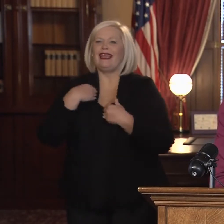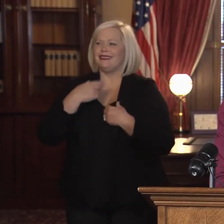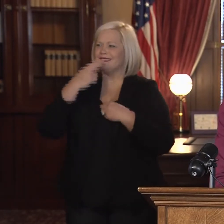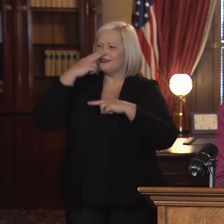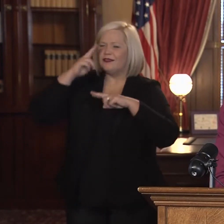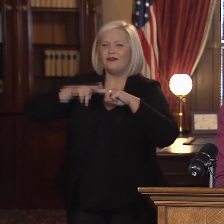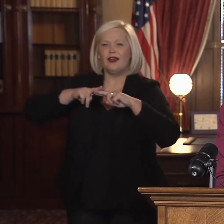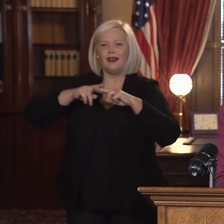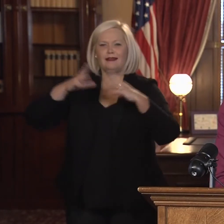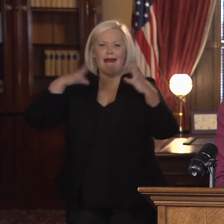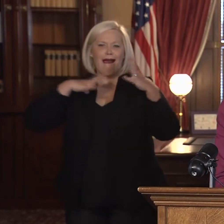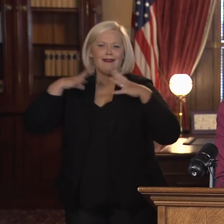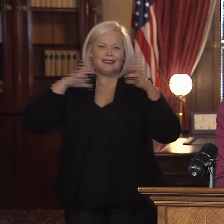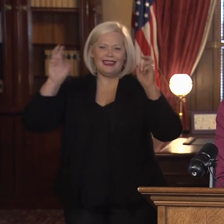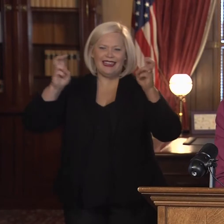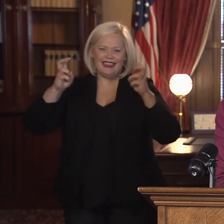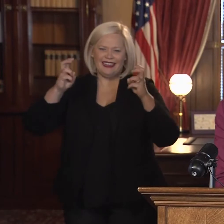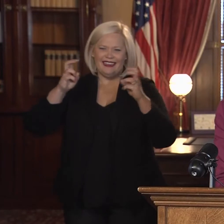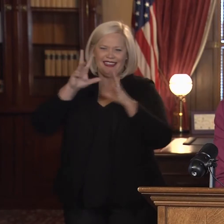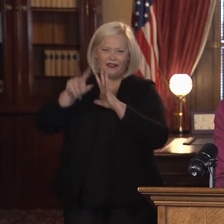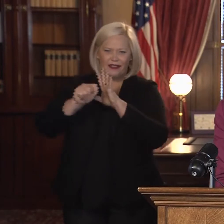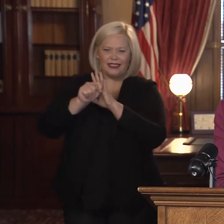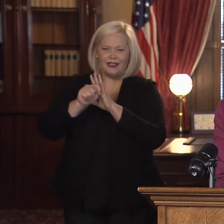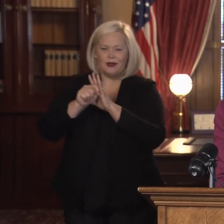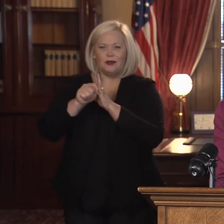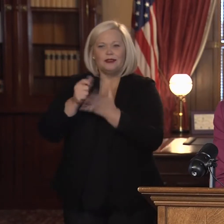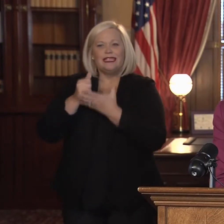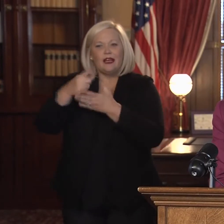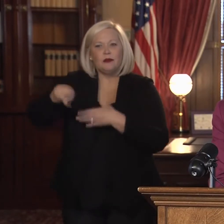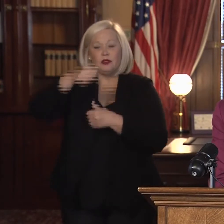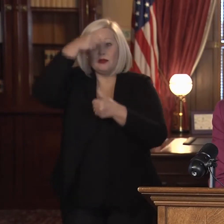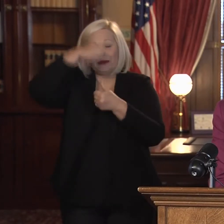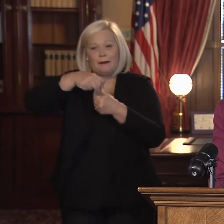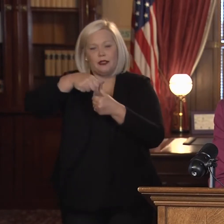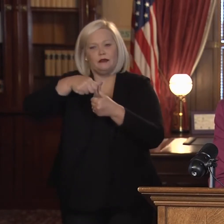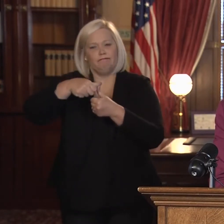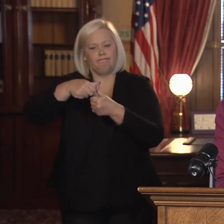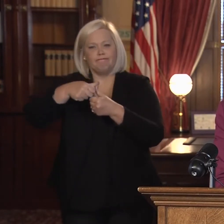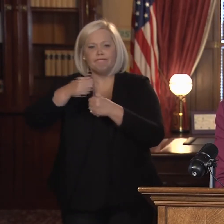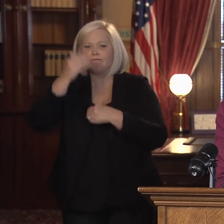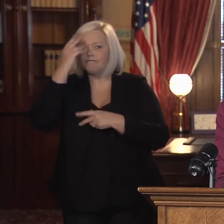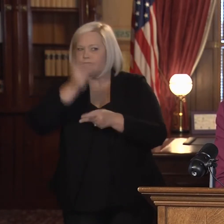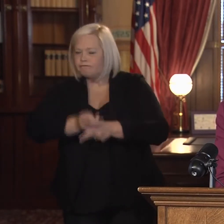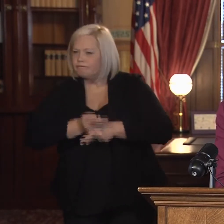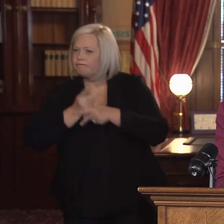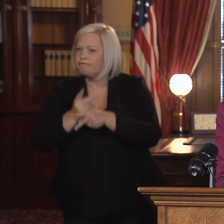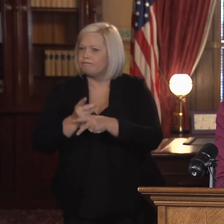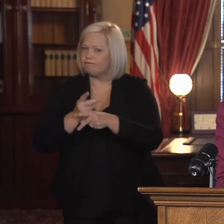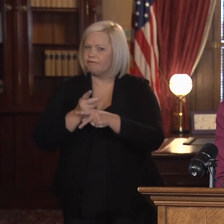AND ISSUING VARIOUS NEWS RELEASES AND WE CREATED A SERIES